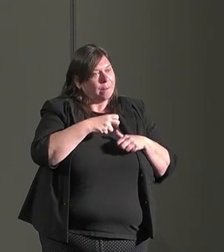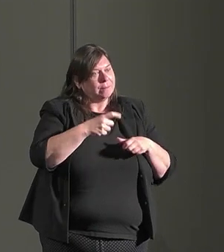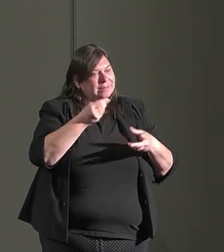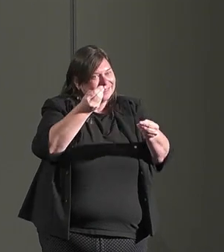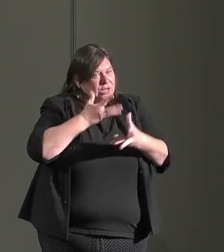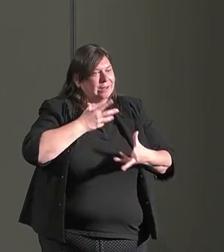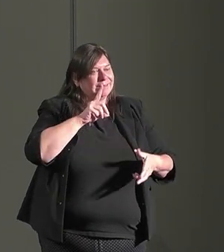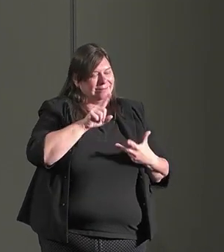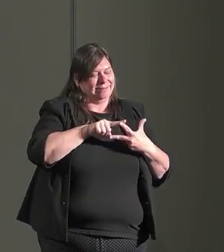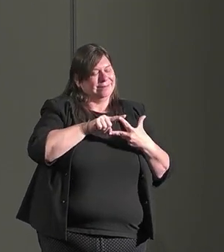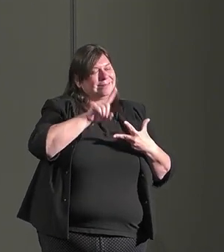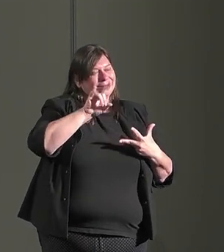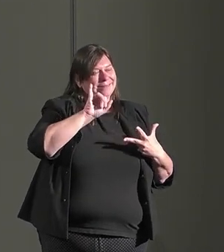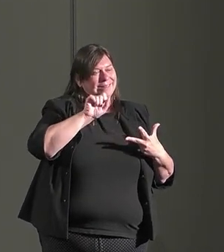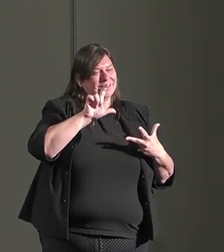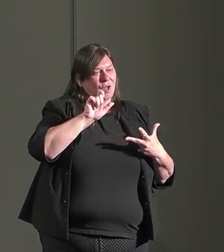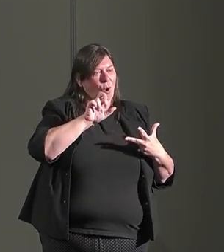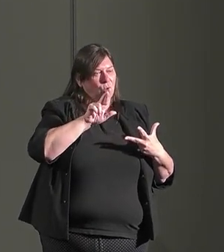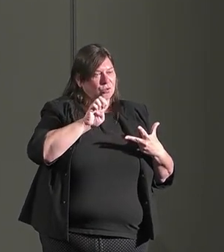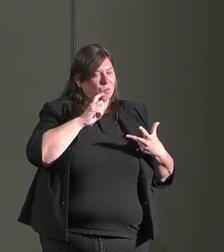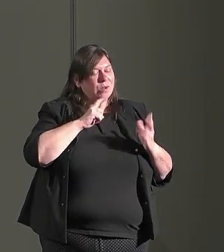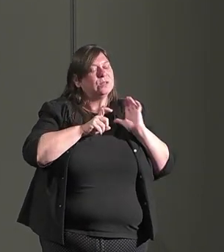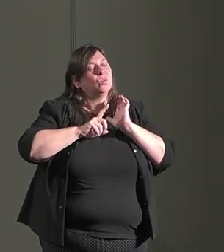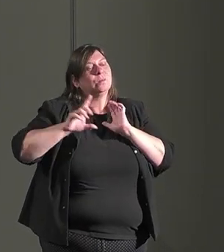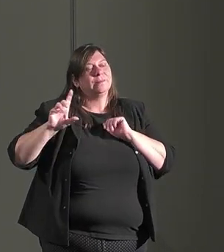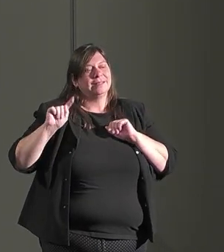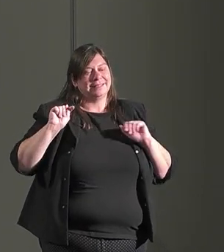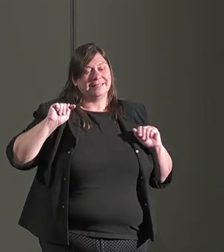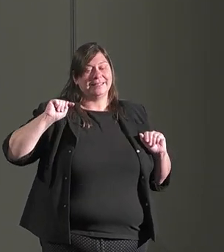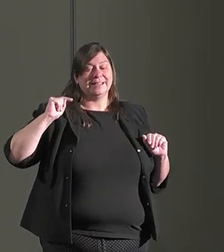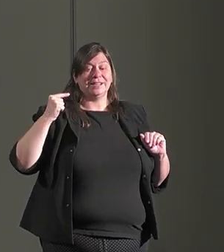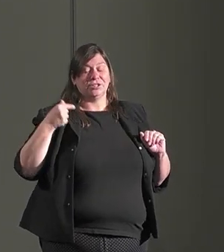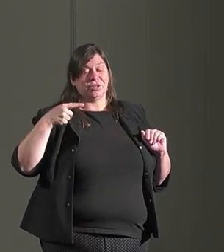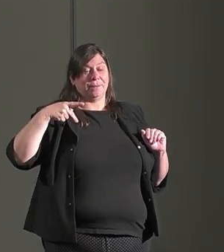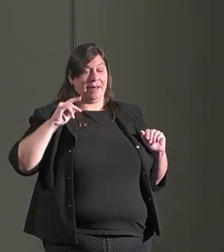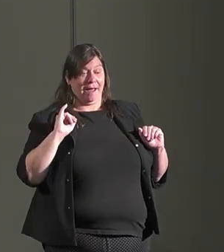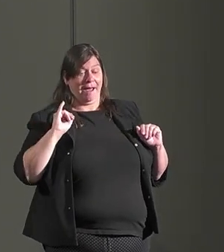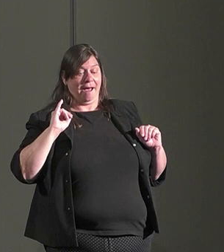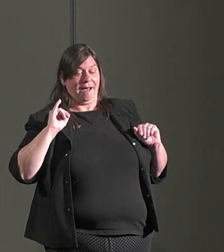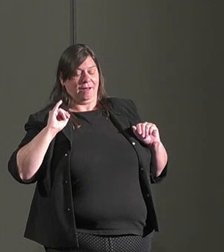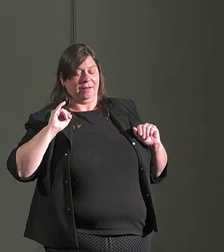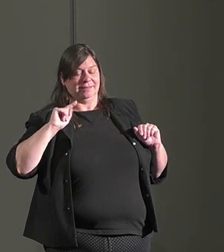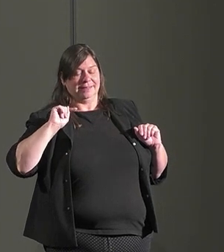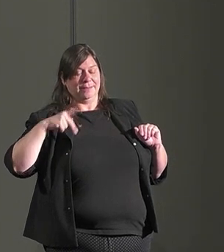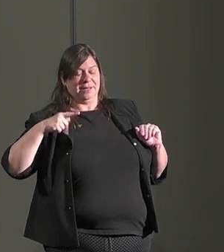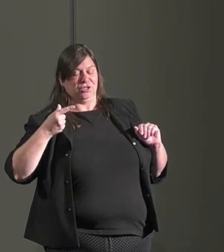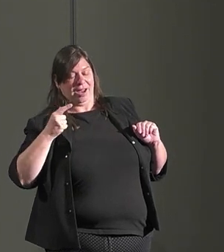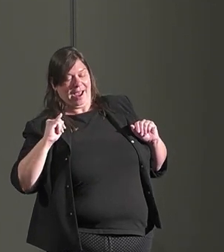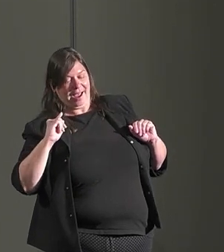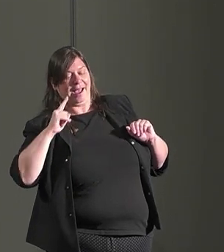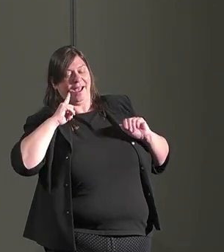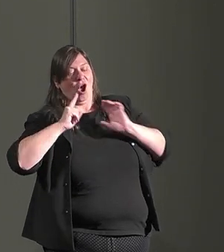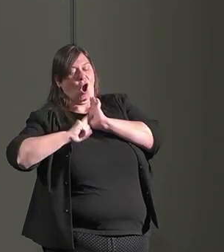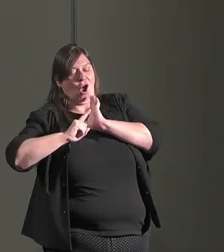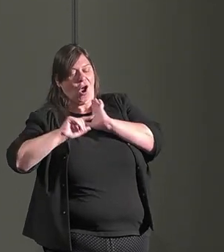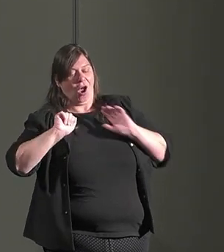This is the audits TPGi is doing for us. Focused on holding our feet to the fire